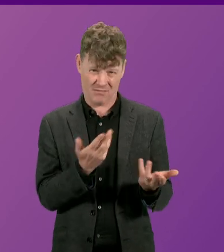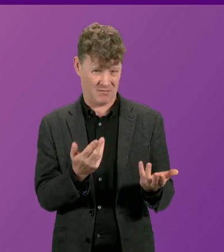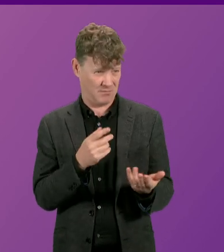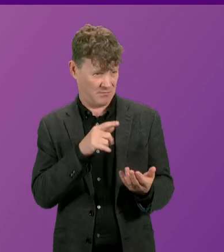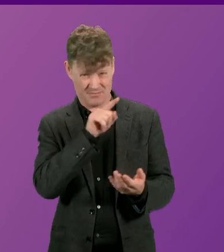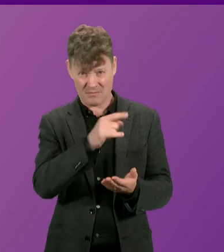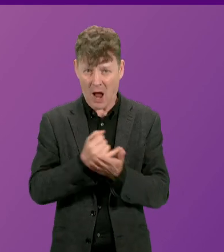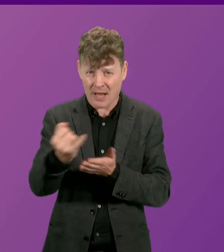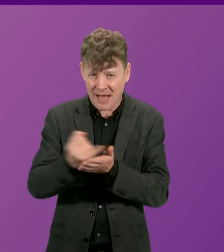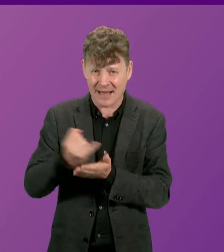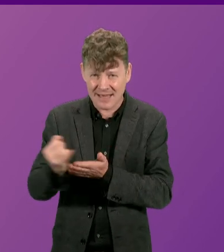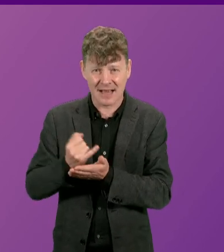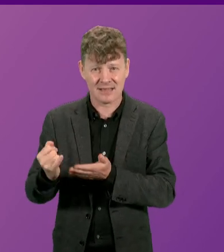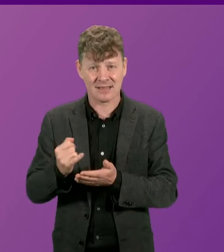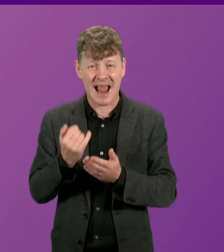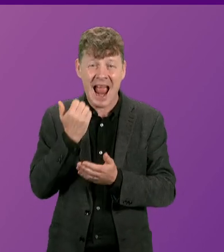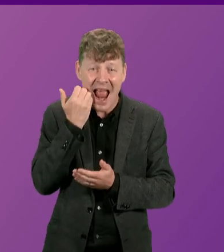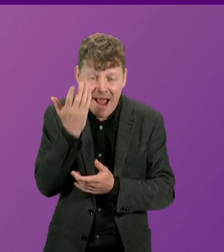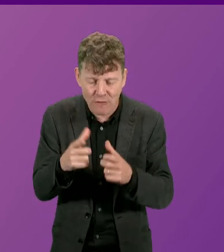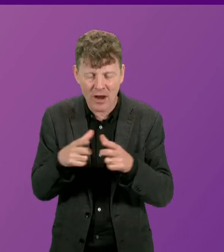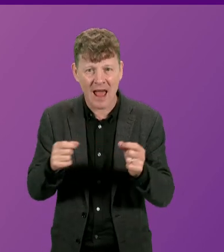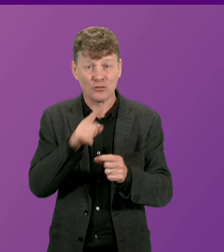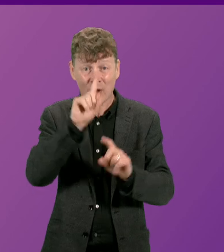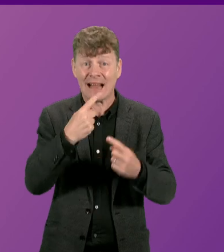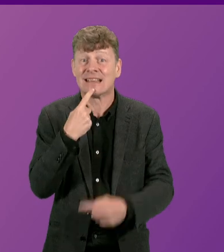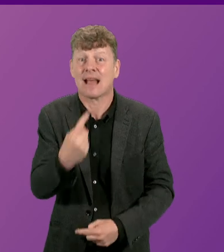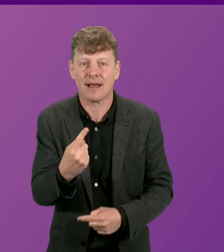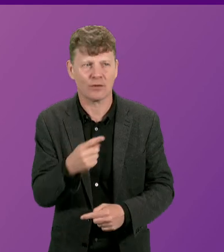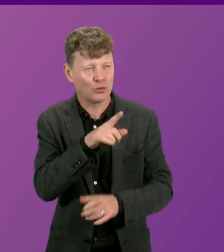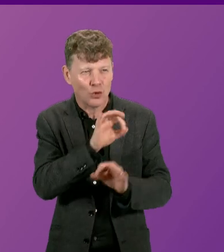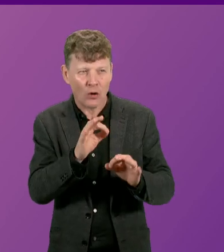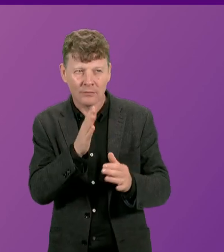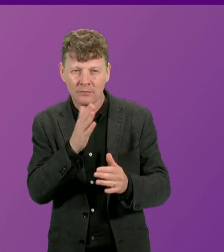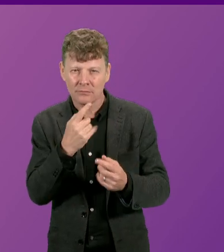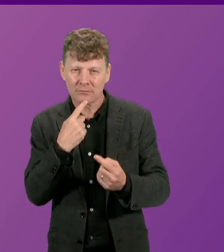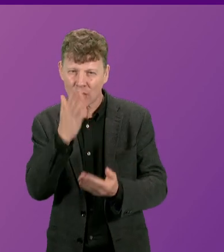but being unable to say so, being unable to be truthful with the people of Scotland. The First